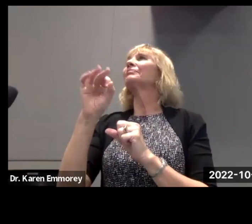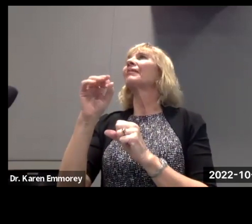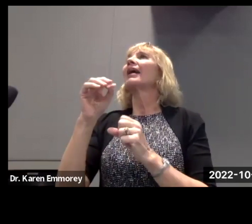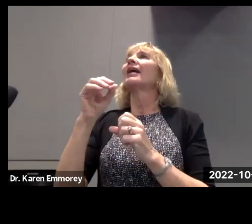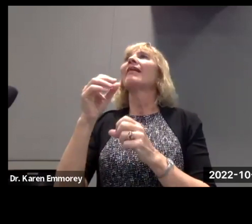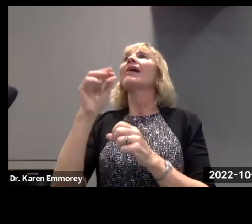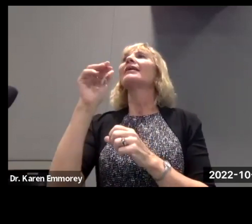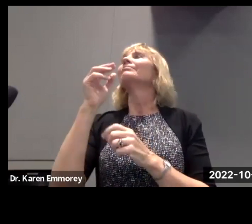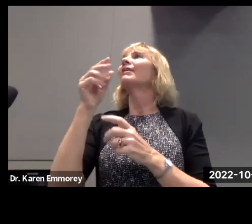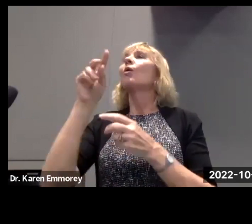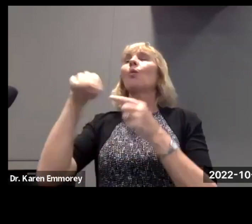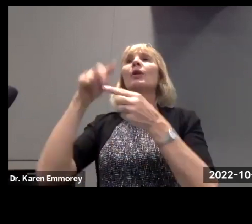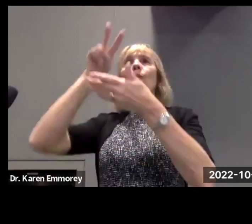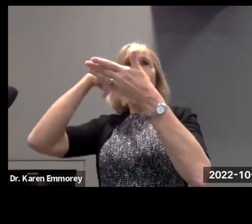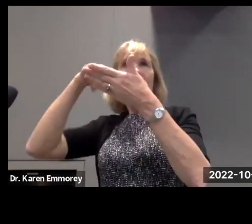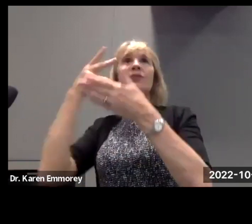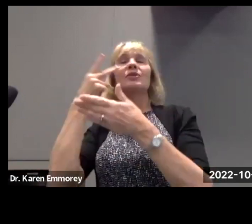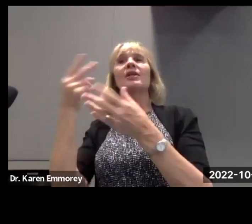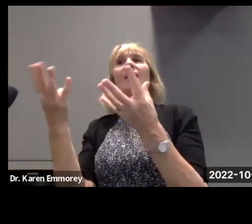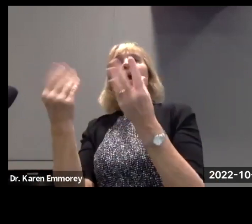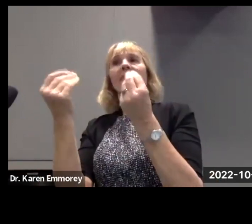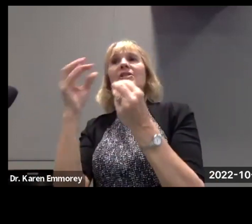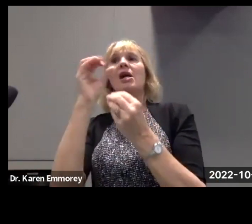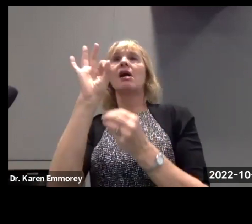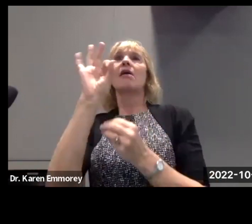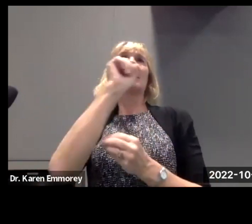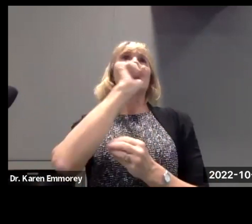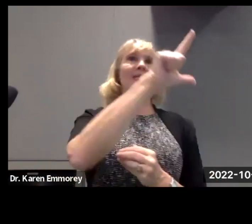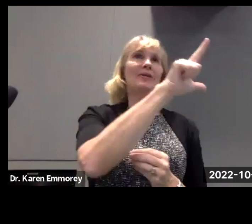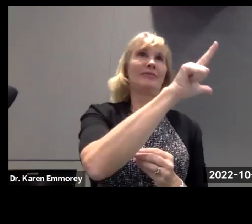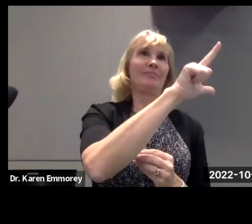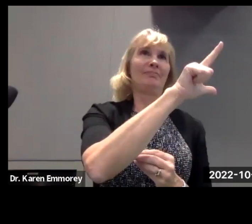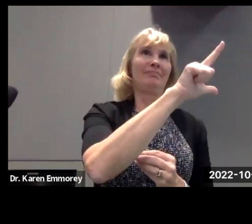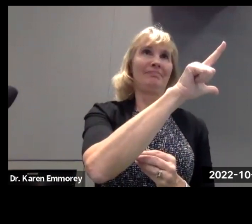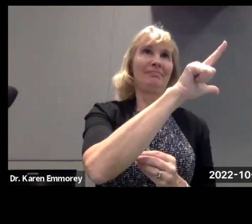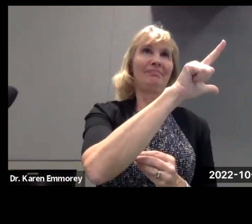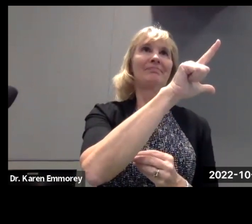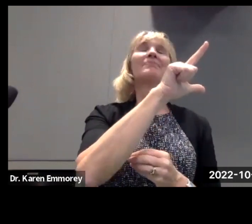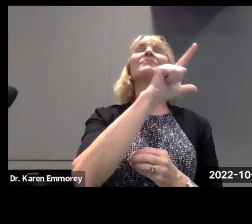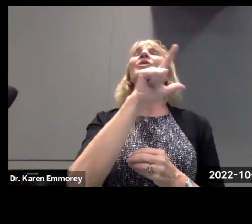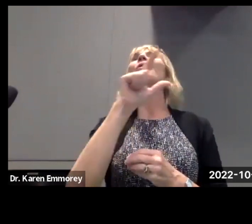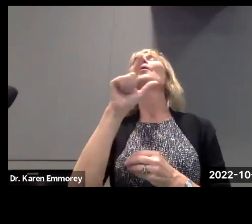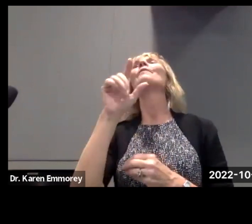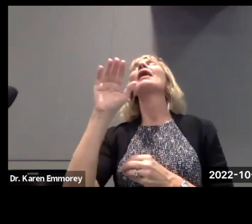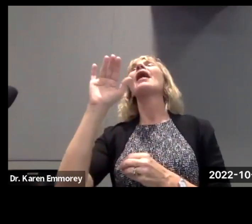So. That is one study. Um, but they do